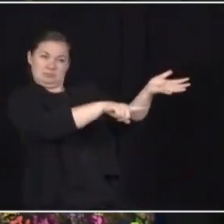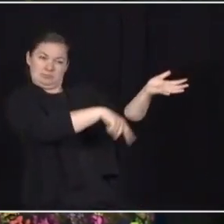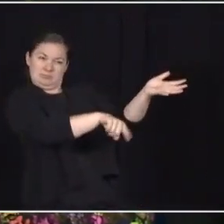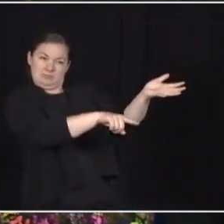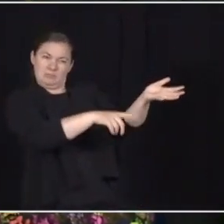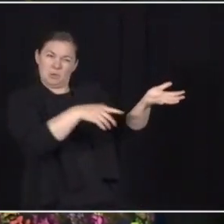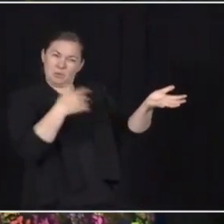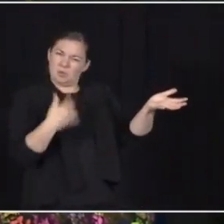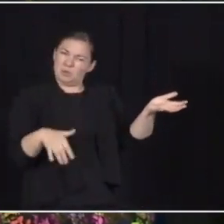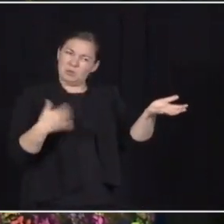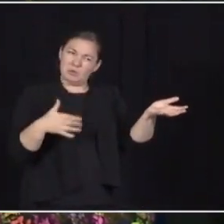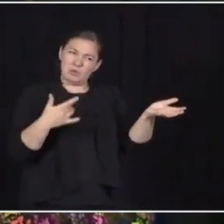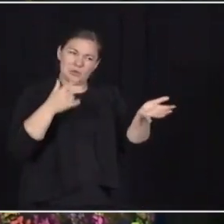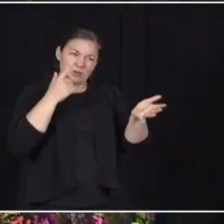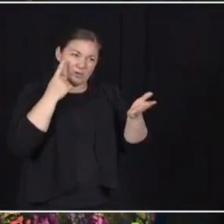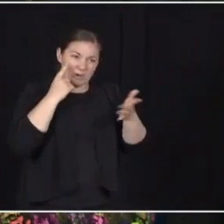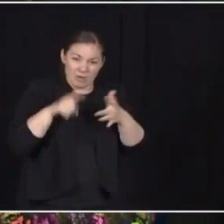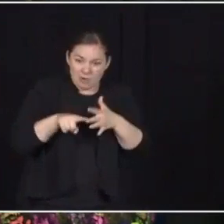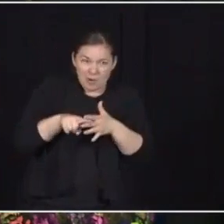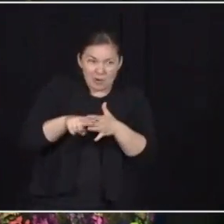Canada Day and not even fully.